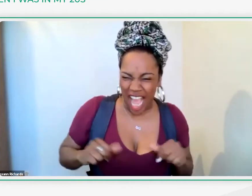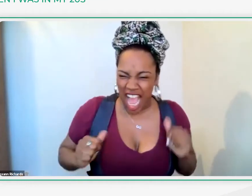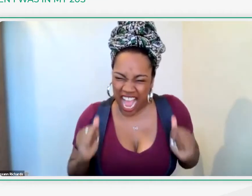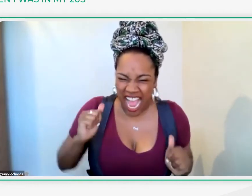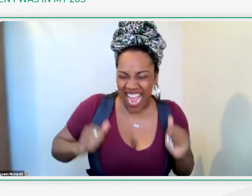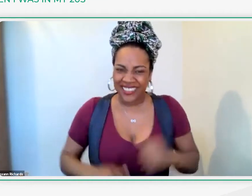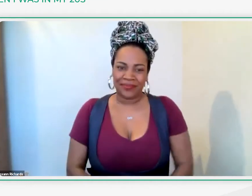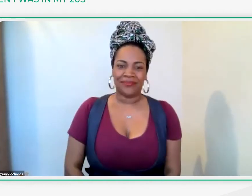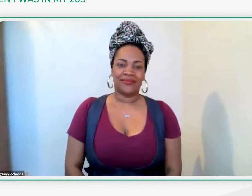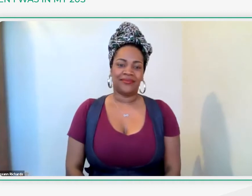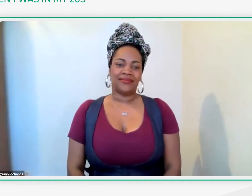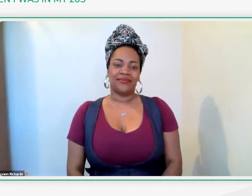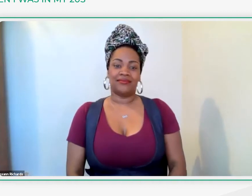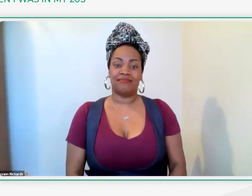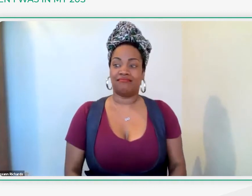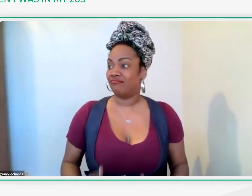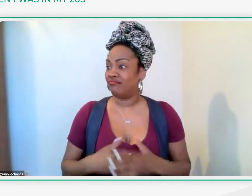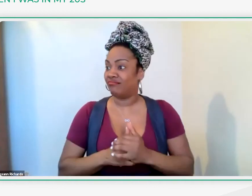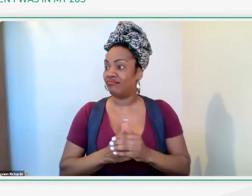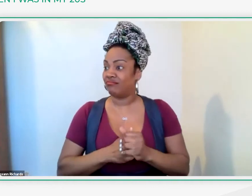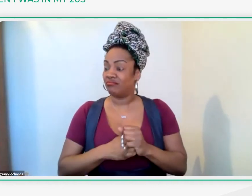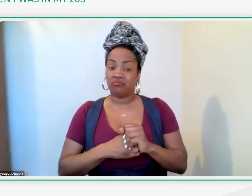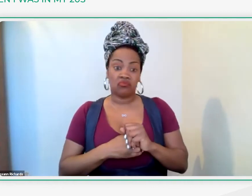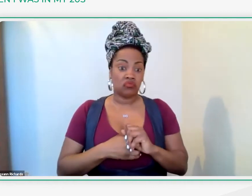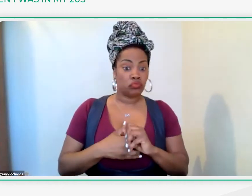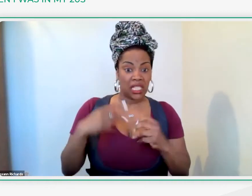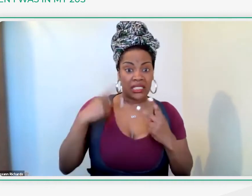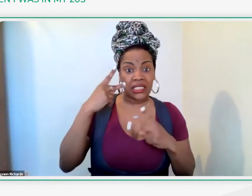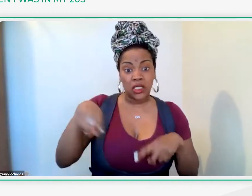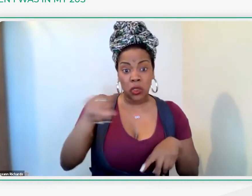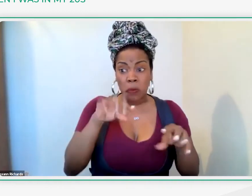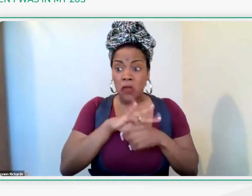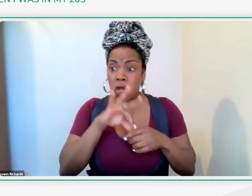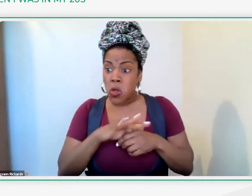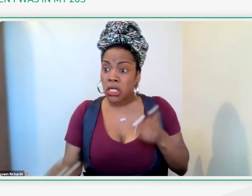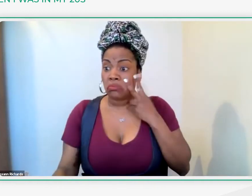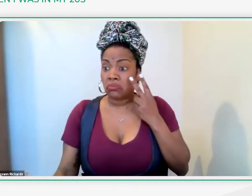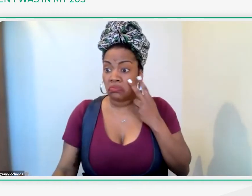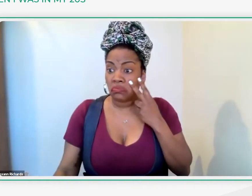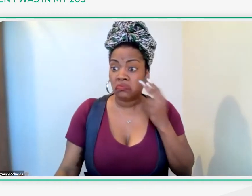Let's post those answers.